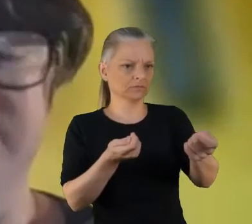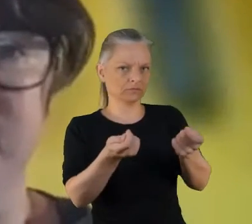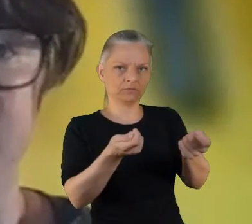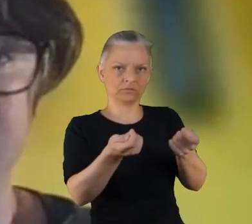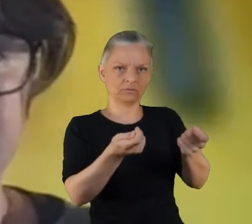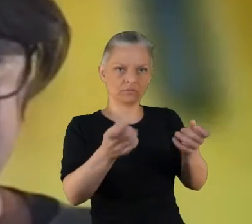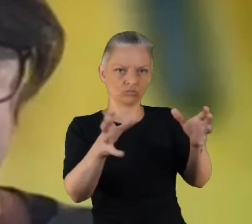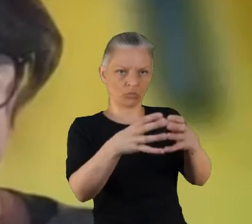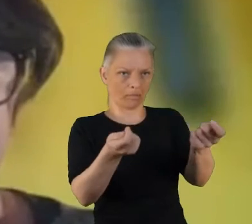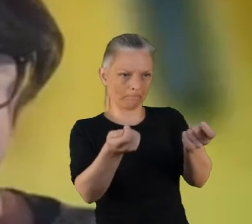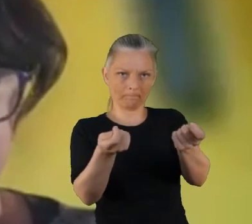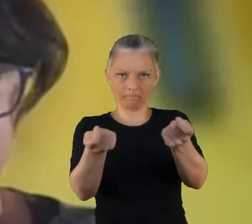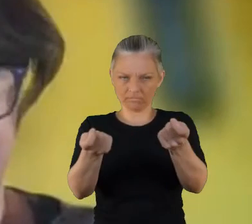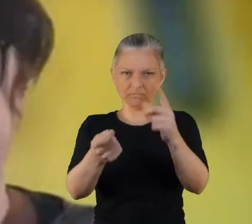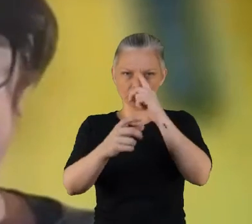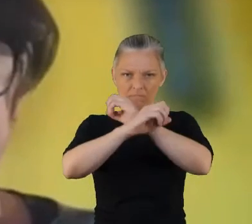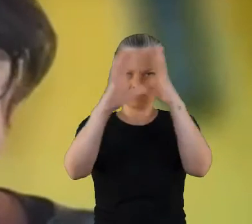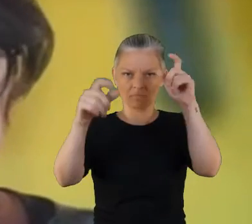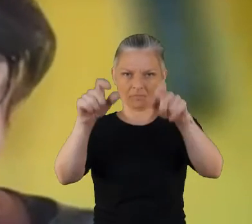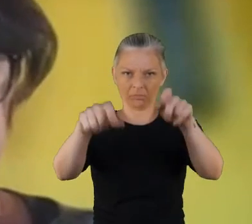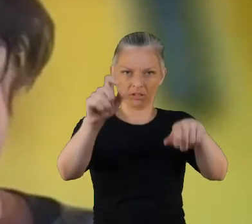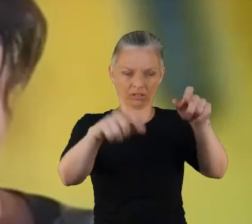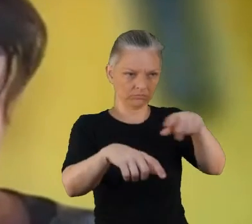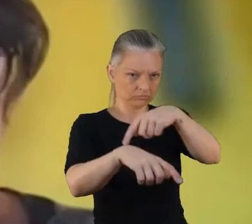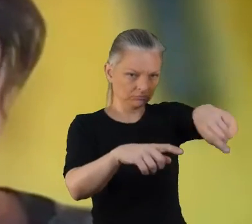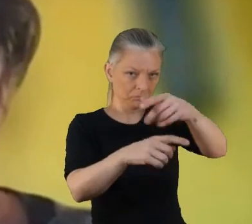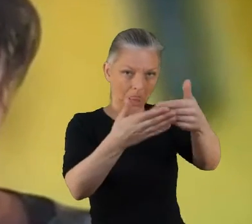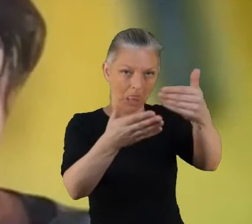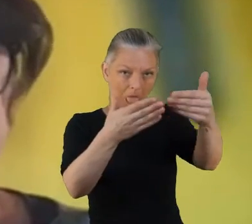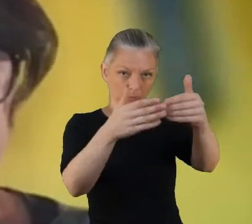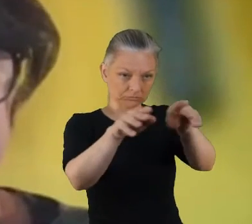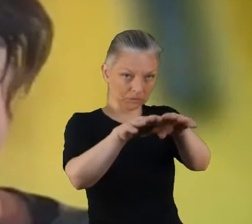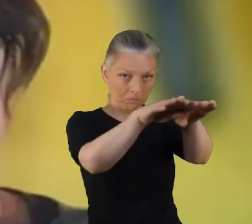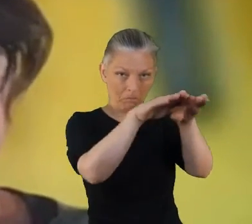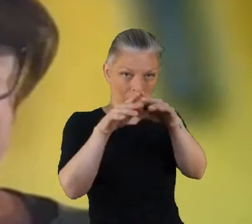the whole group, so that it’s clear to everybody and it’s in a language that people understand. And